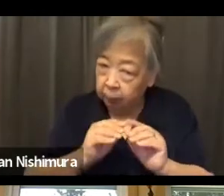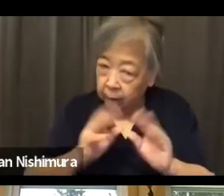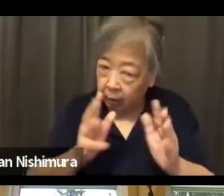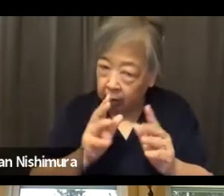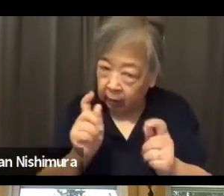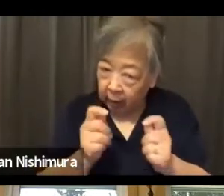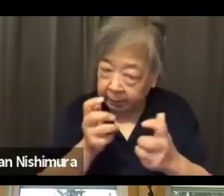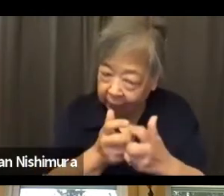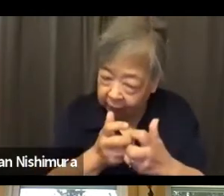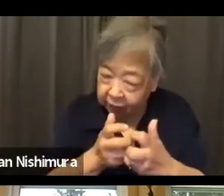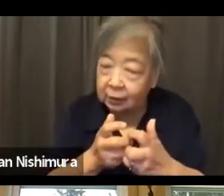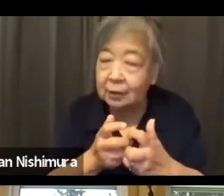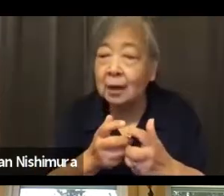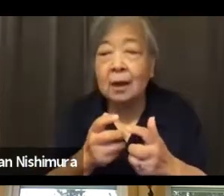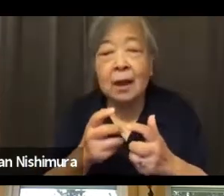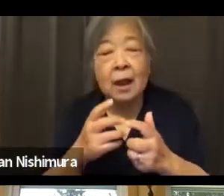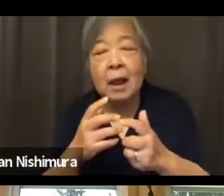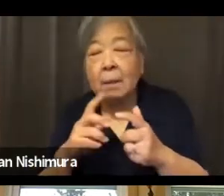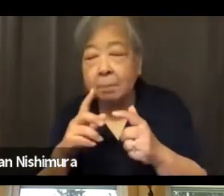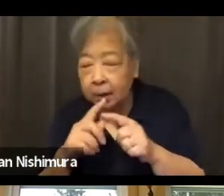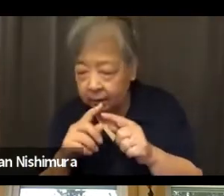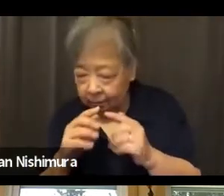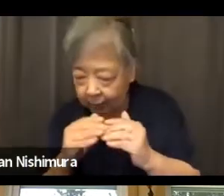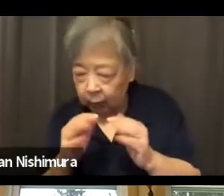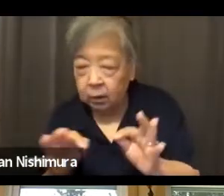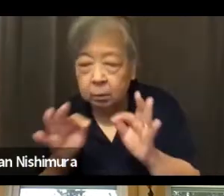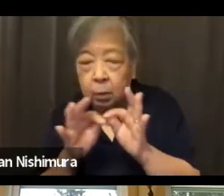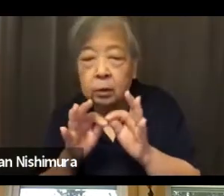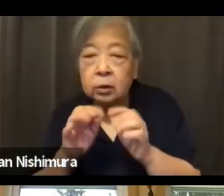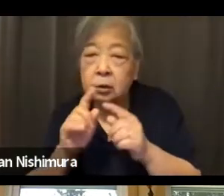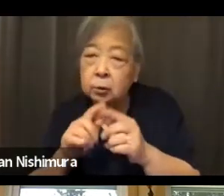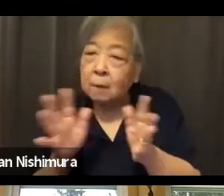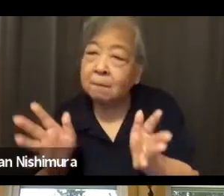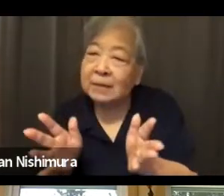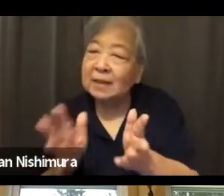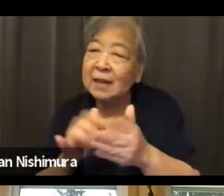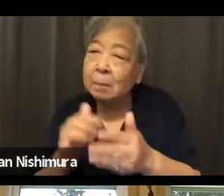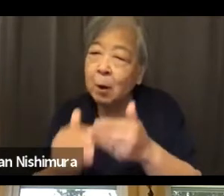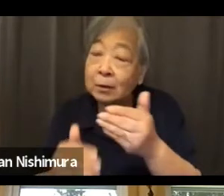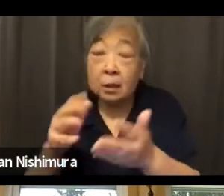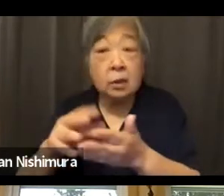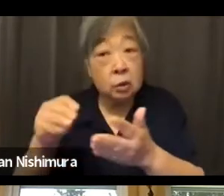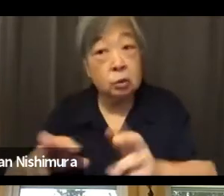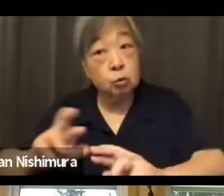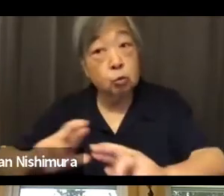next steps so that the student is both prepared for the experience and has a clear contact,